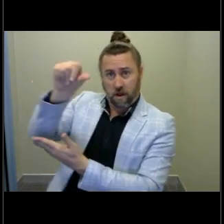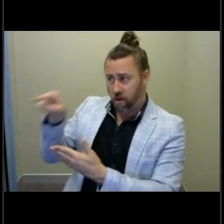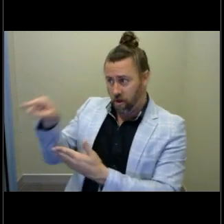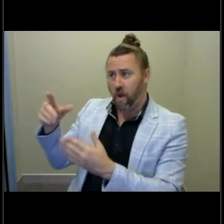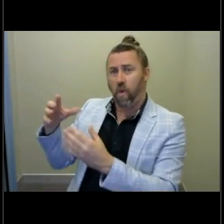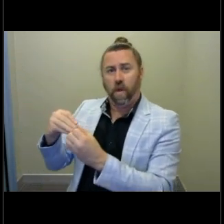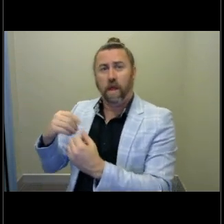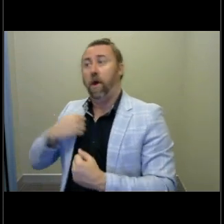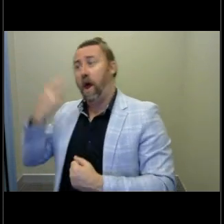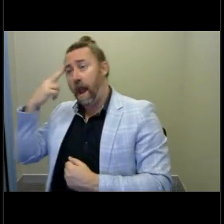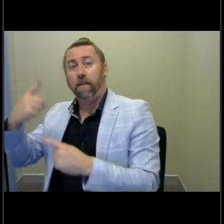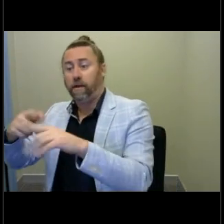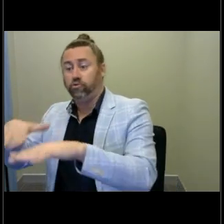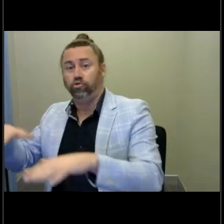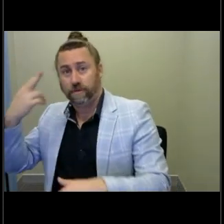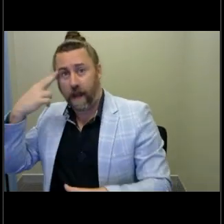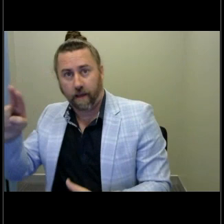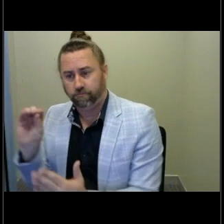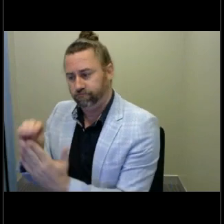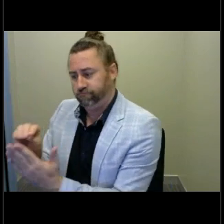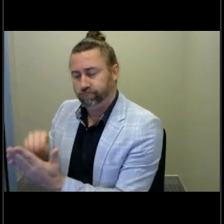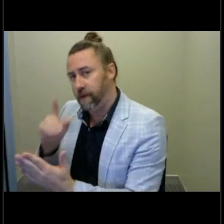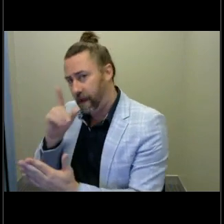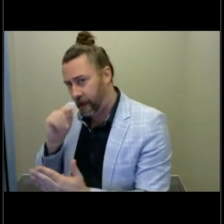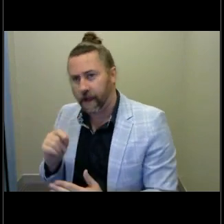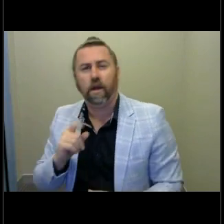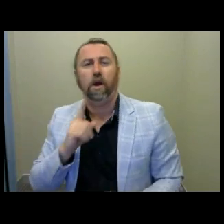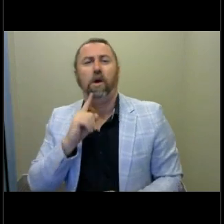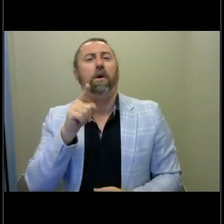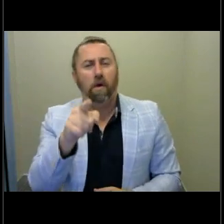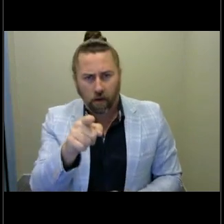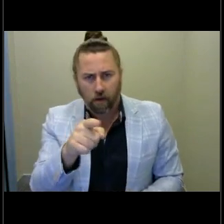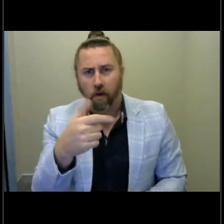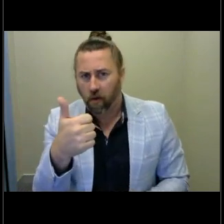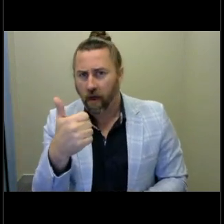We did actually have a question around what support or referral options are available